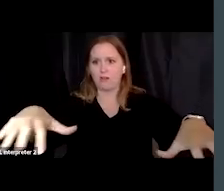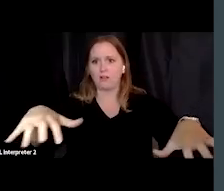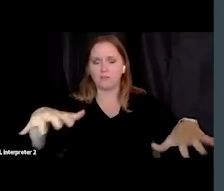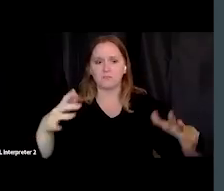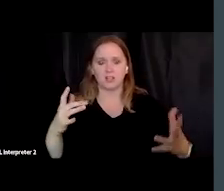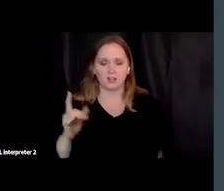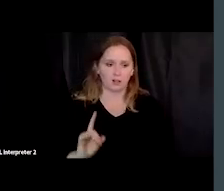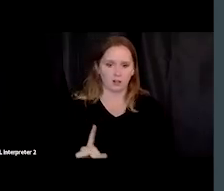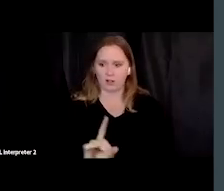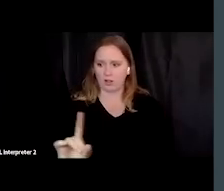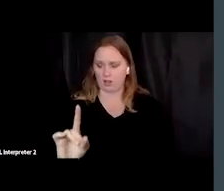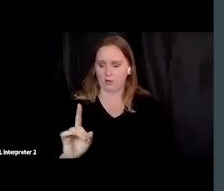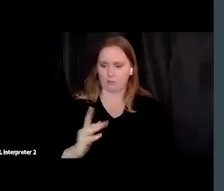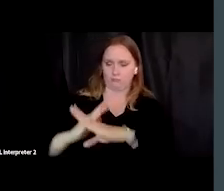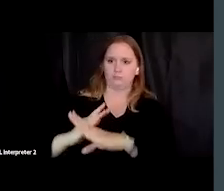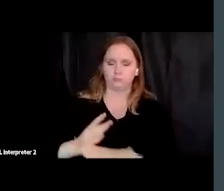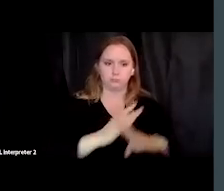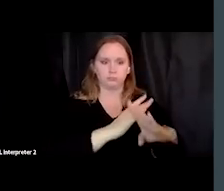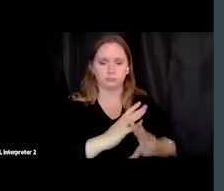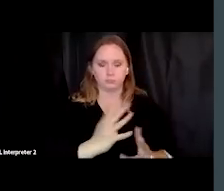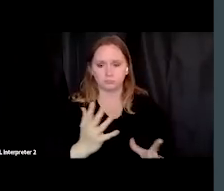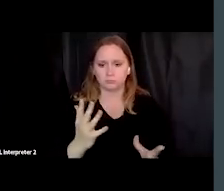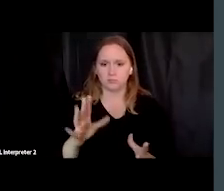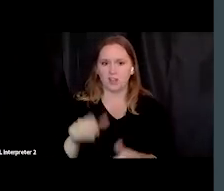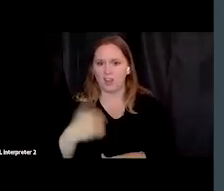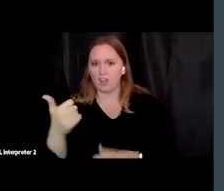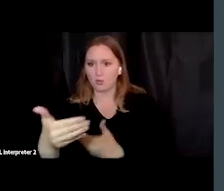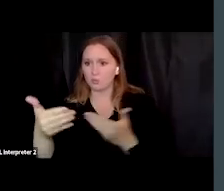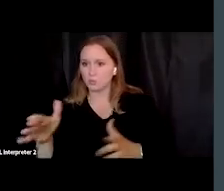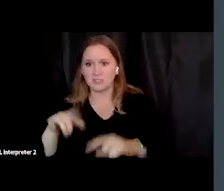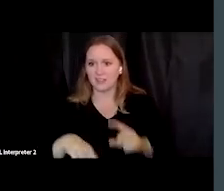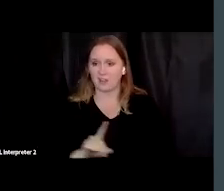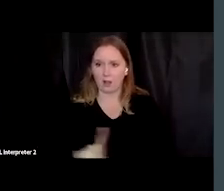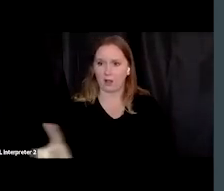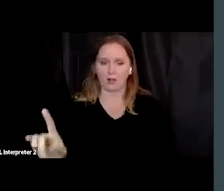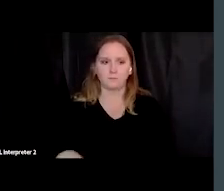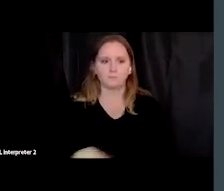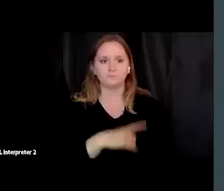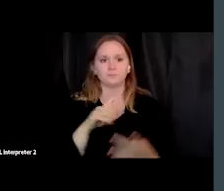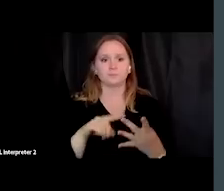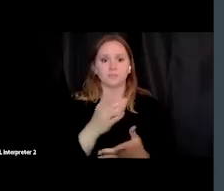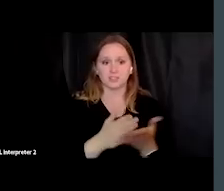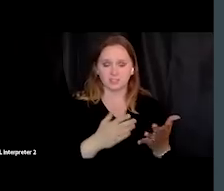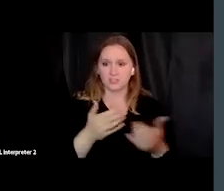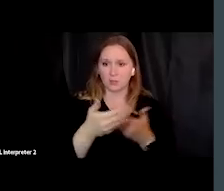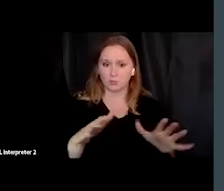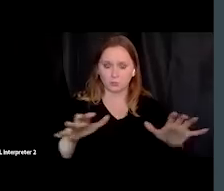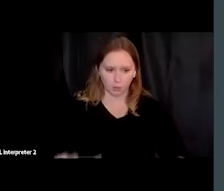different parts of their home. Some rooms might be so cluttered that they can't even use a room at all. So some rooms might be totally just cut off